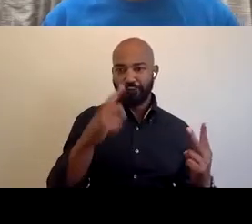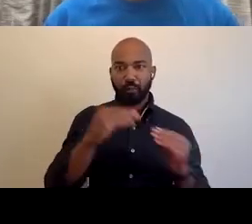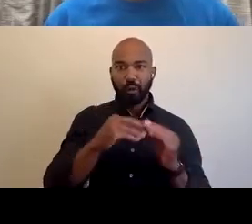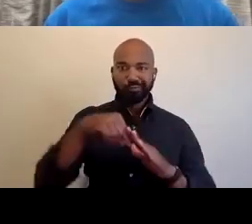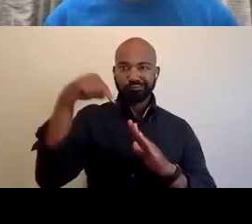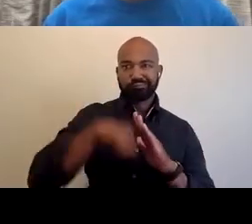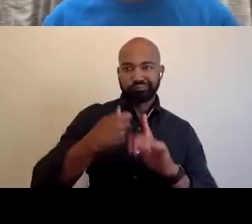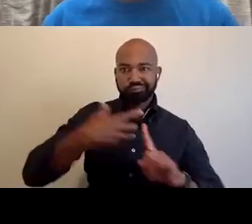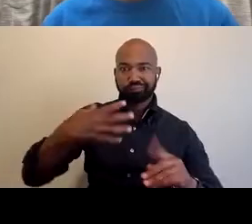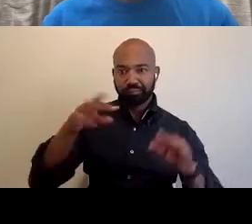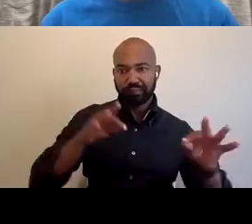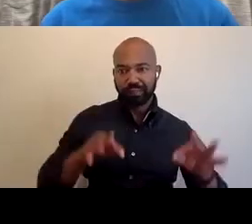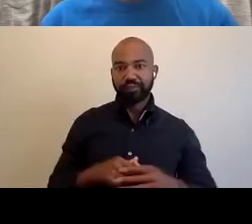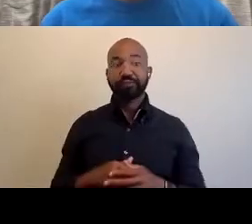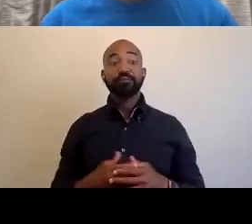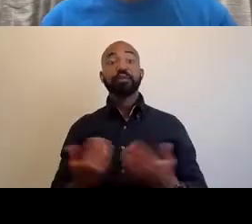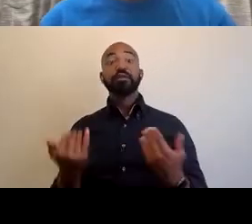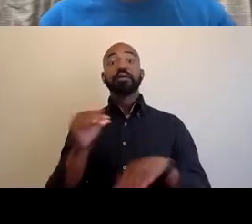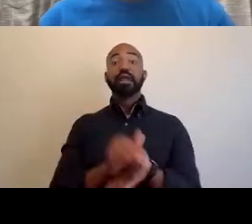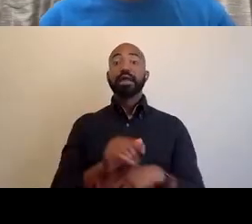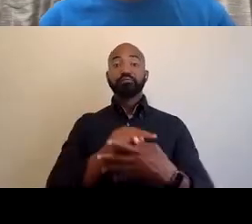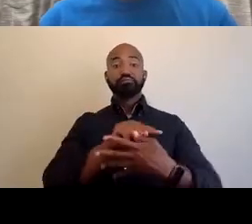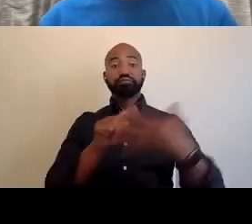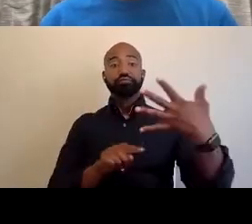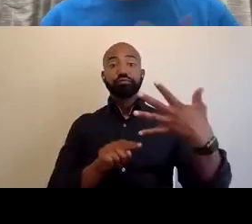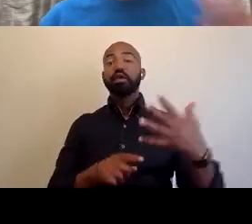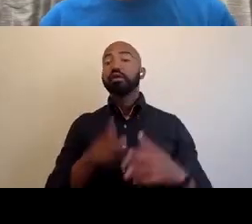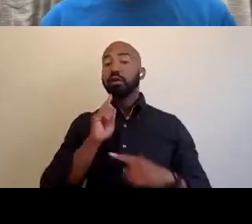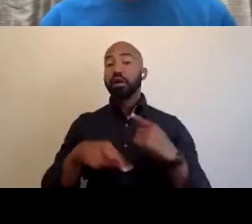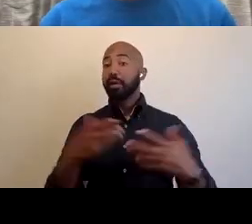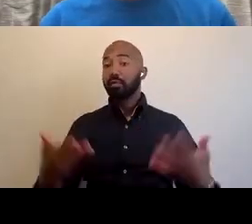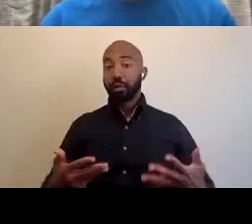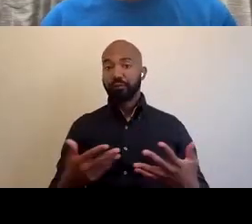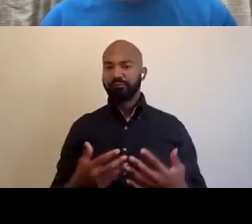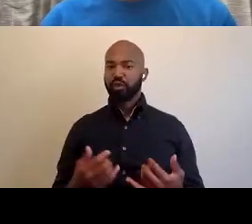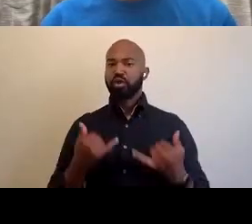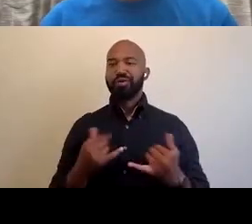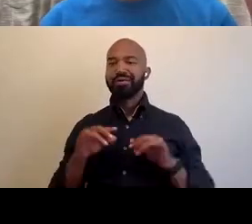So we're gonna review the current standards of care, and I would say our conversation tonight